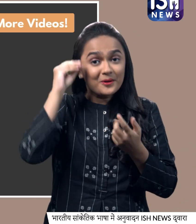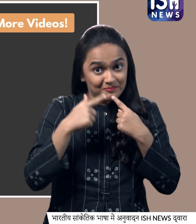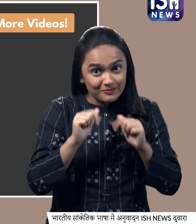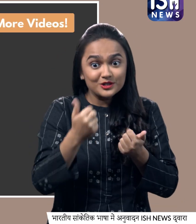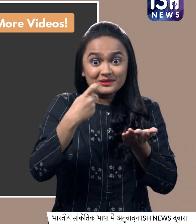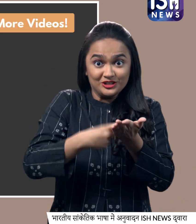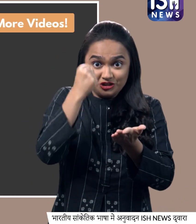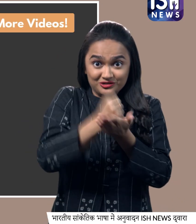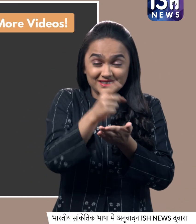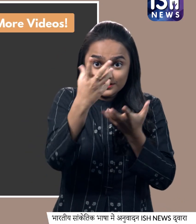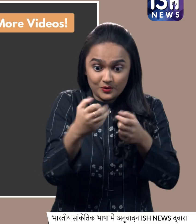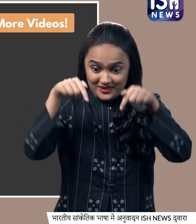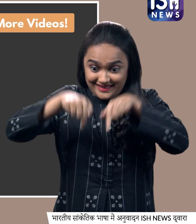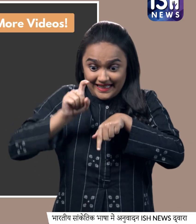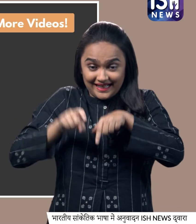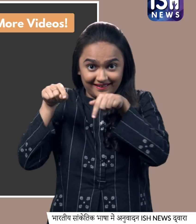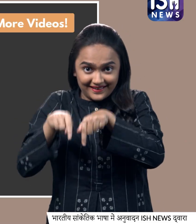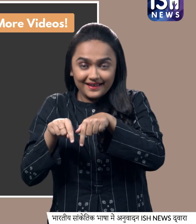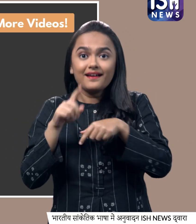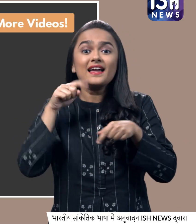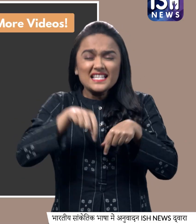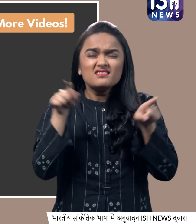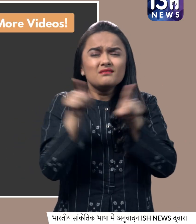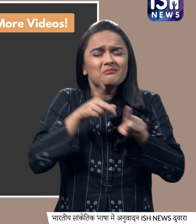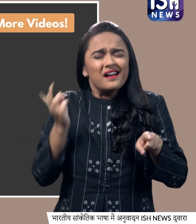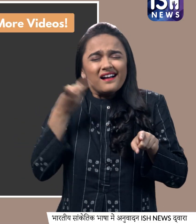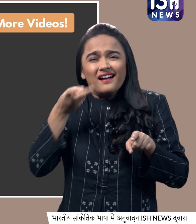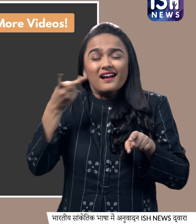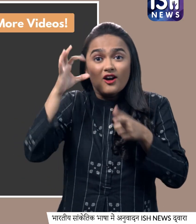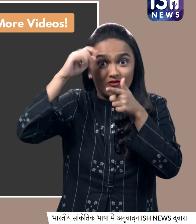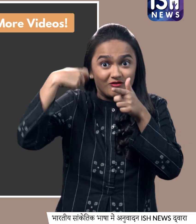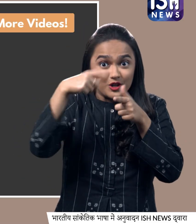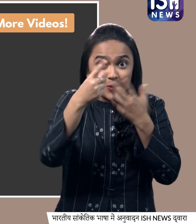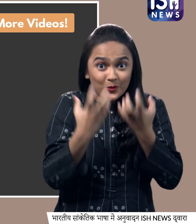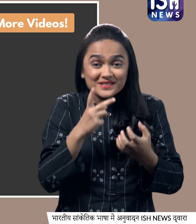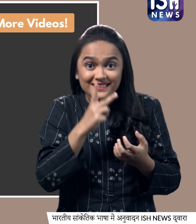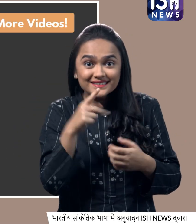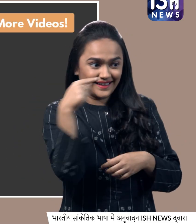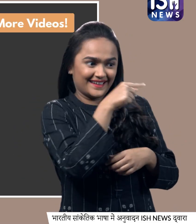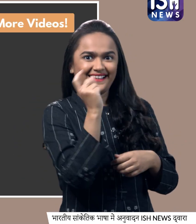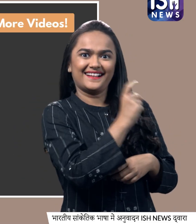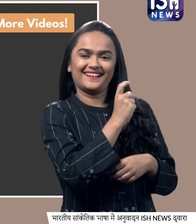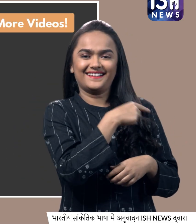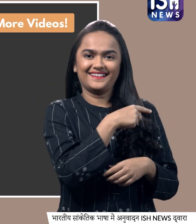To register for it, click here And to watch more recipes like this, click here